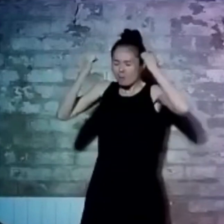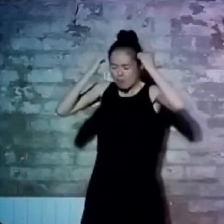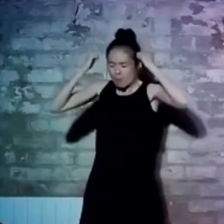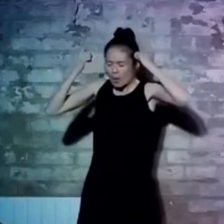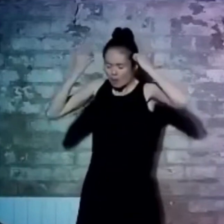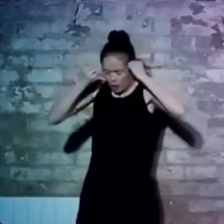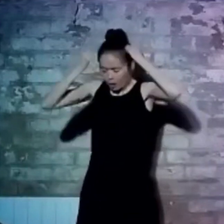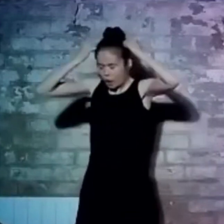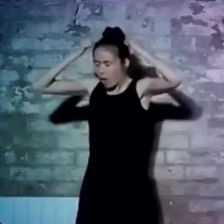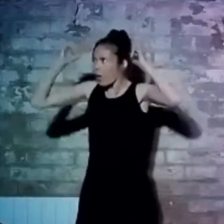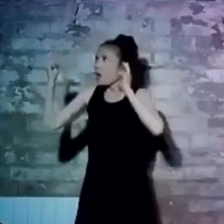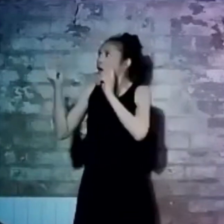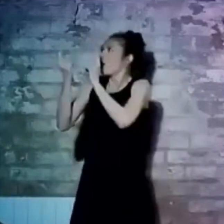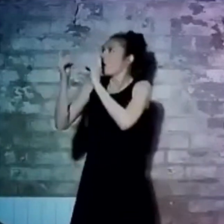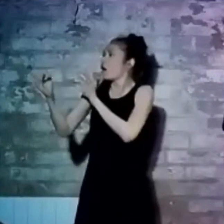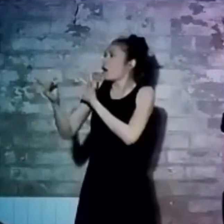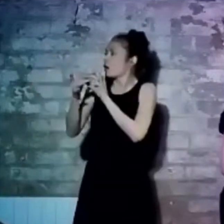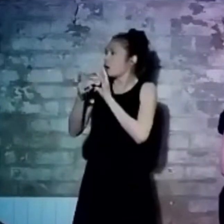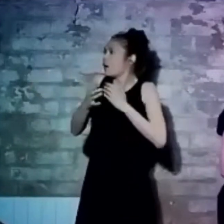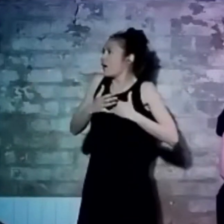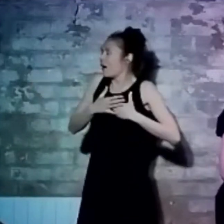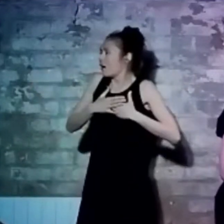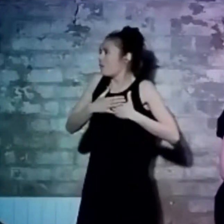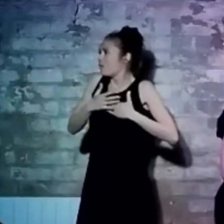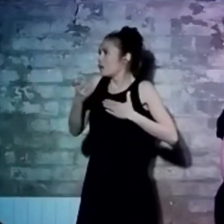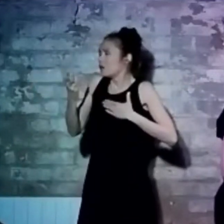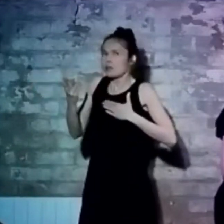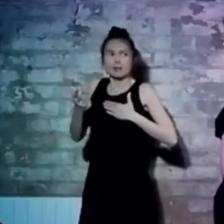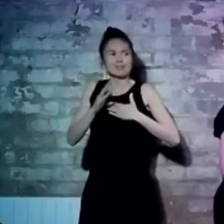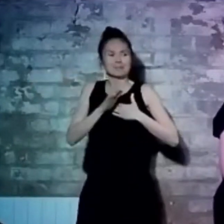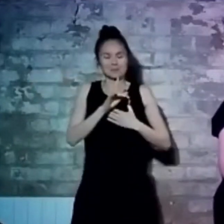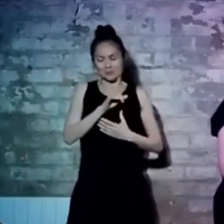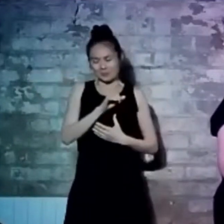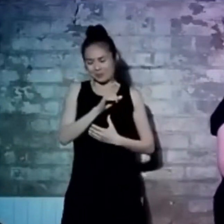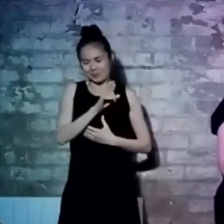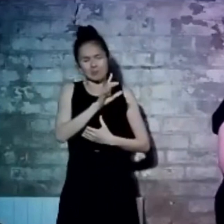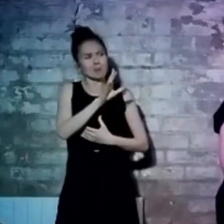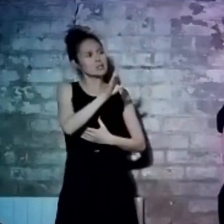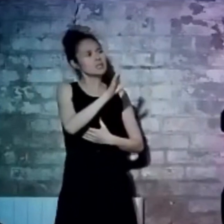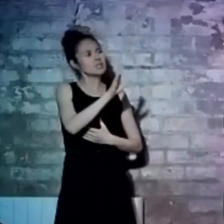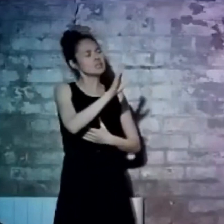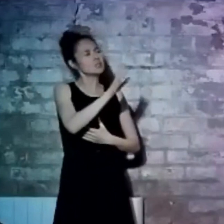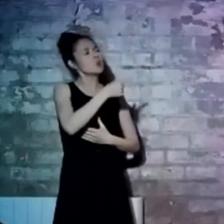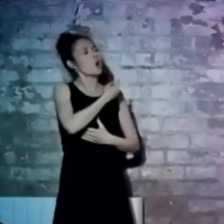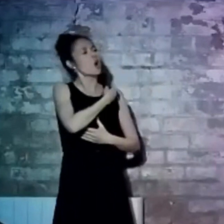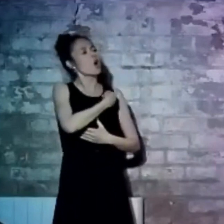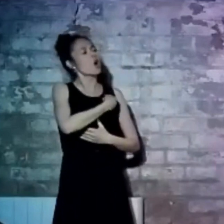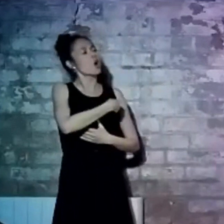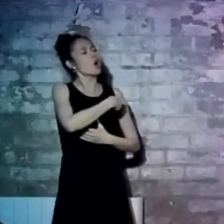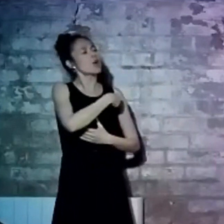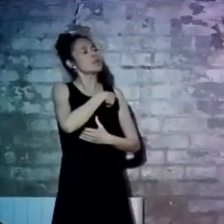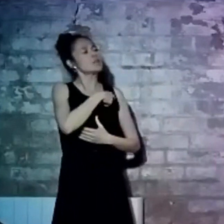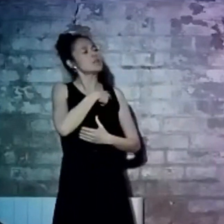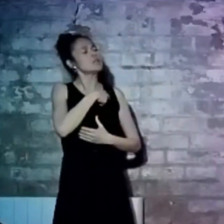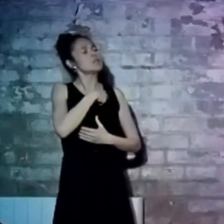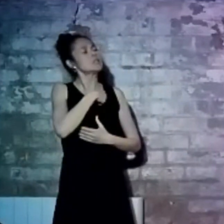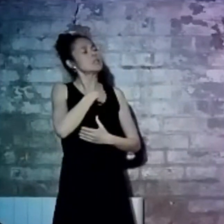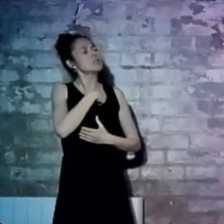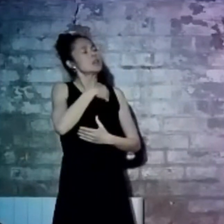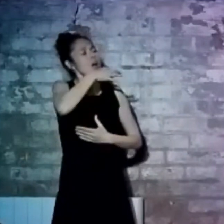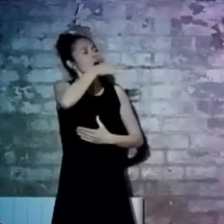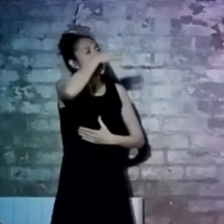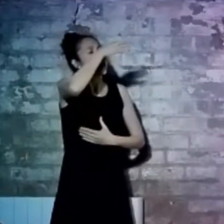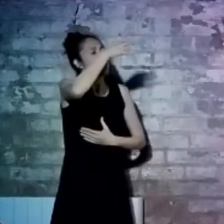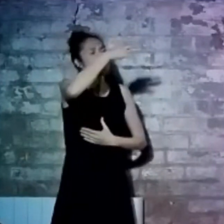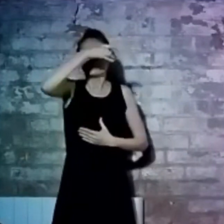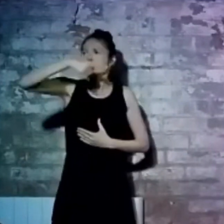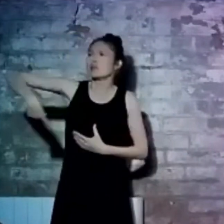Tis sweet. But in full honesty, what great loss is it to thee if Troy falls?